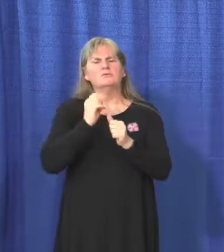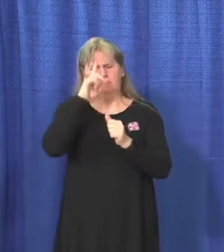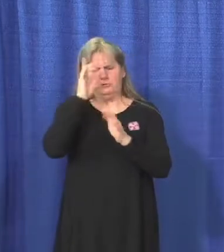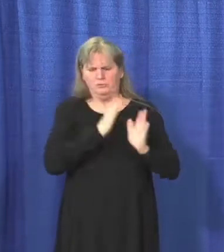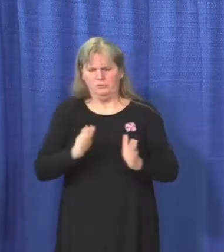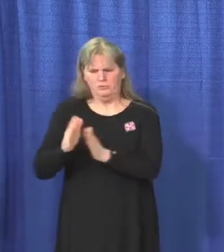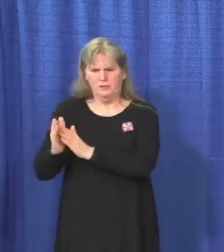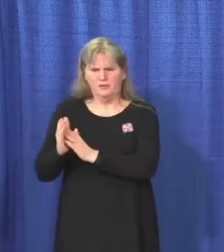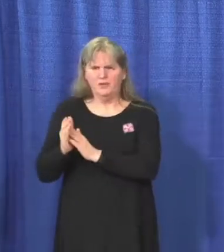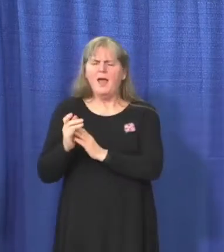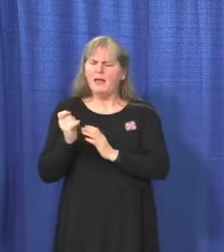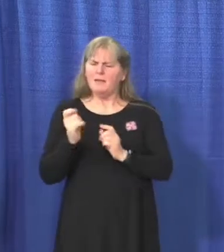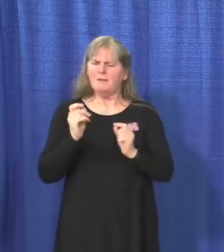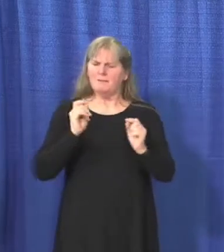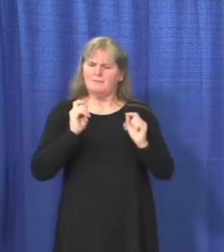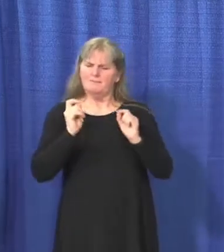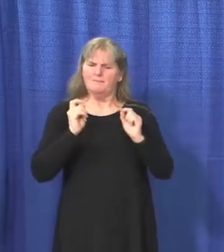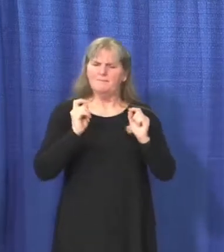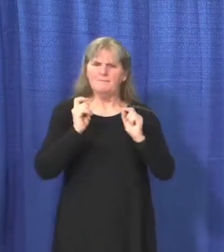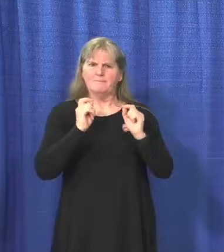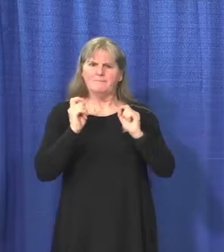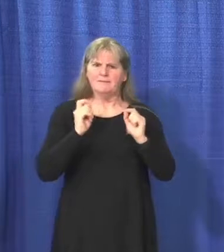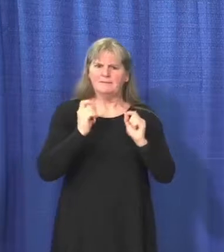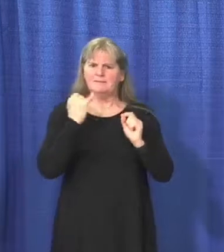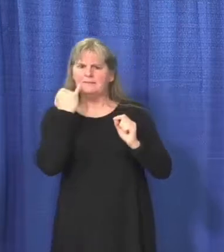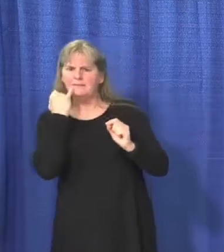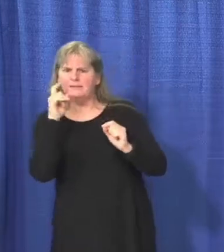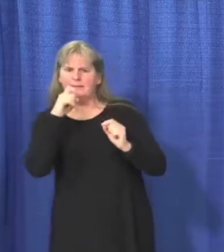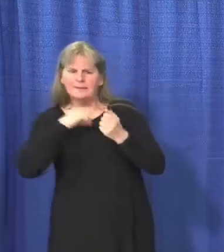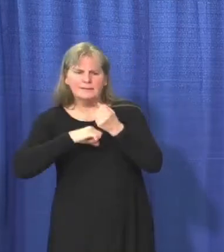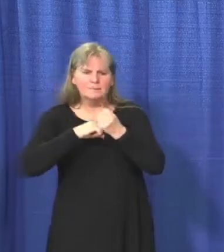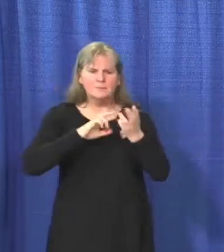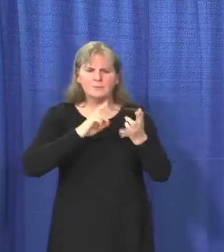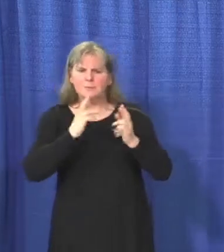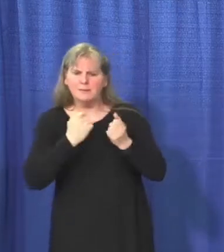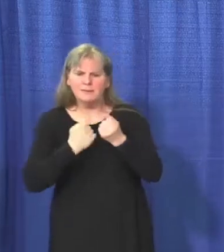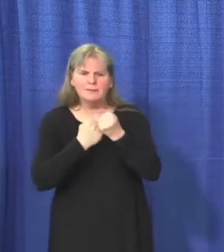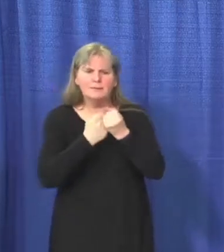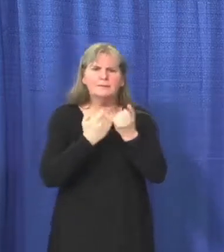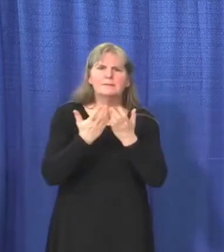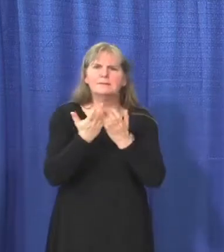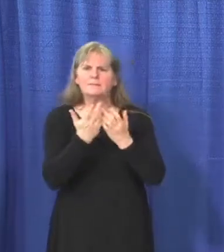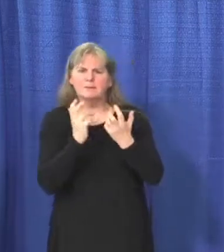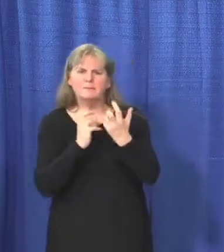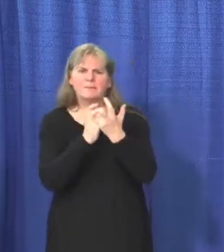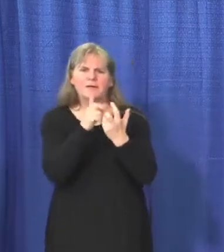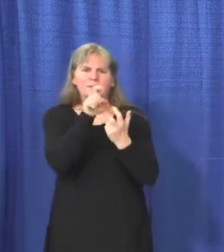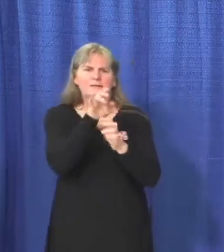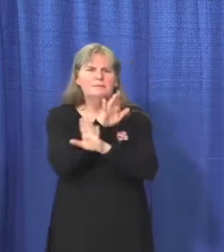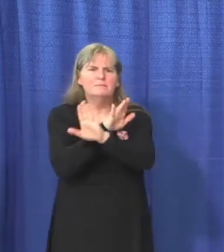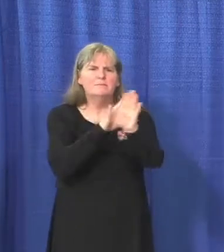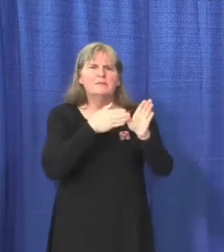ensure supports for relief and recovery meet the needs of the sector. This year we are investing